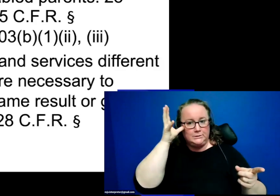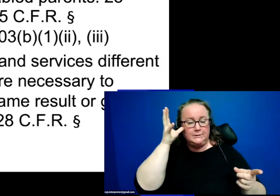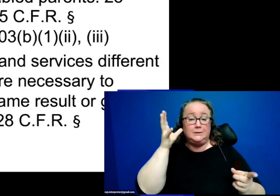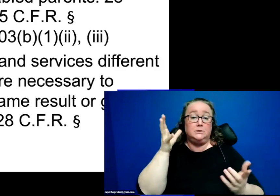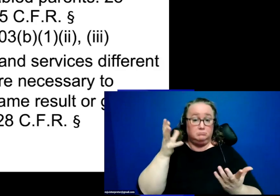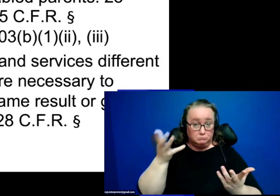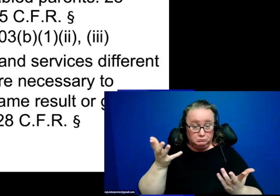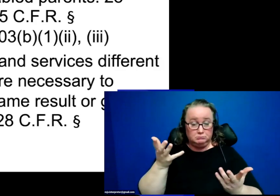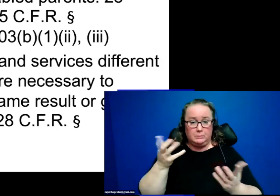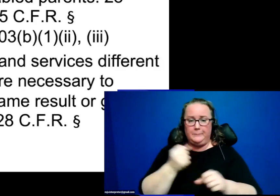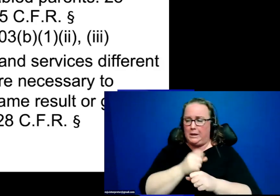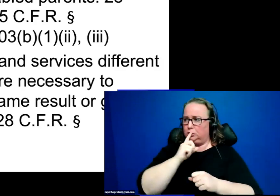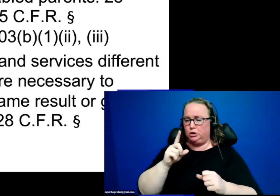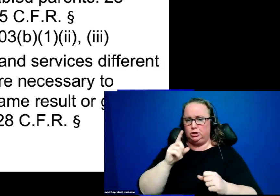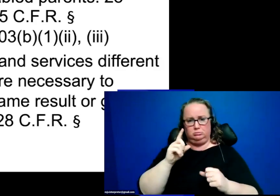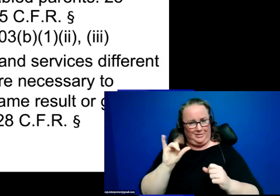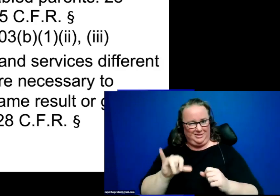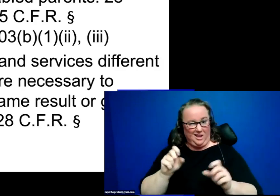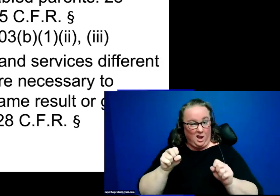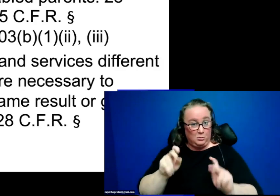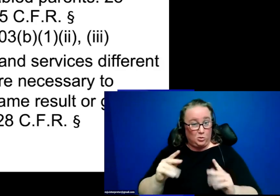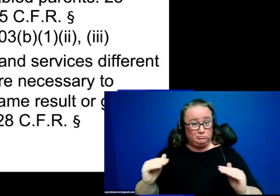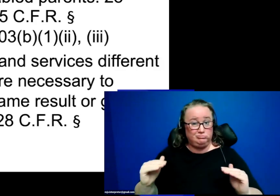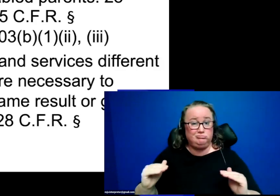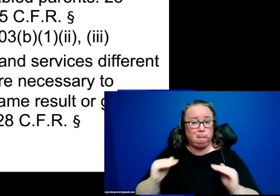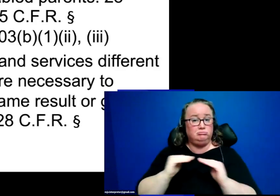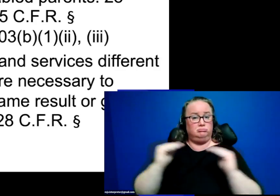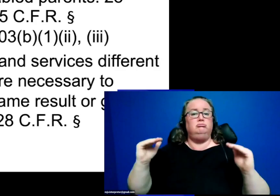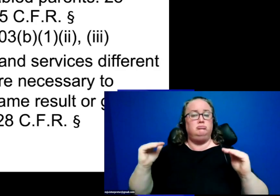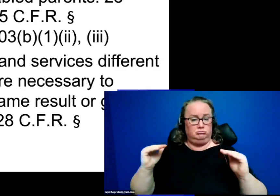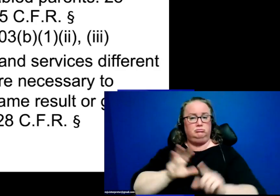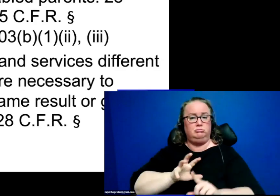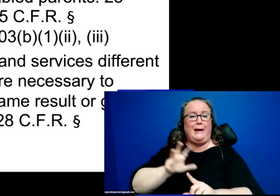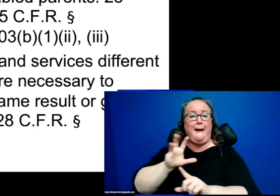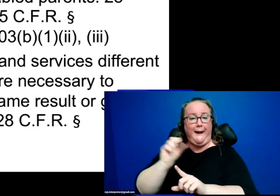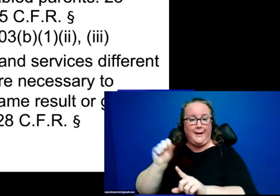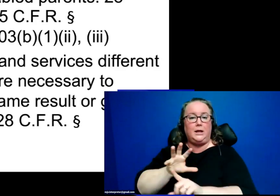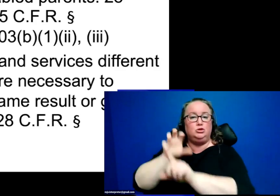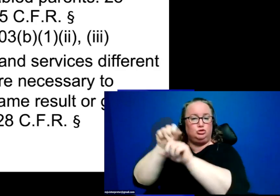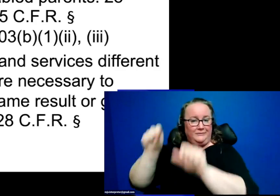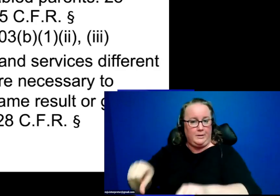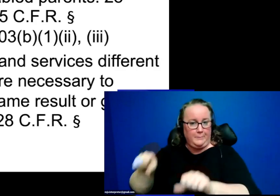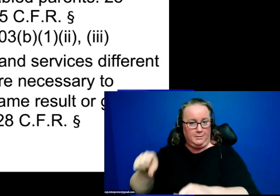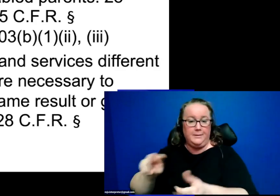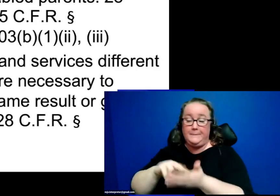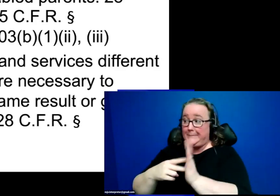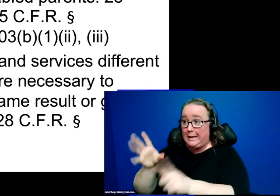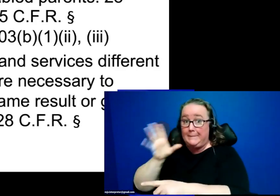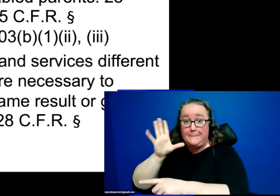that equal opportunity can be achieved so that parents with disabilities can have that same result or be